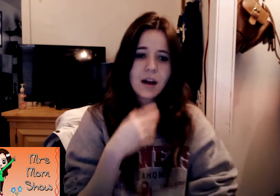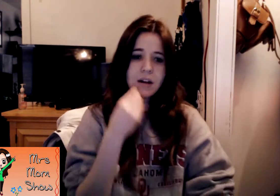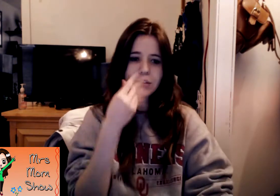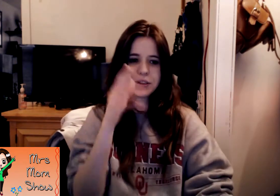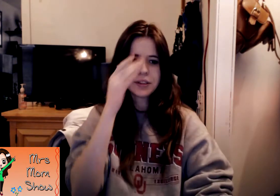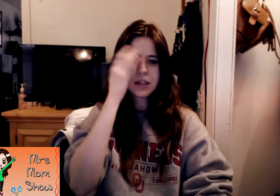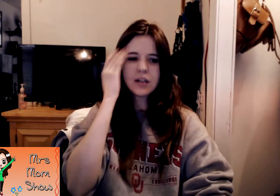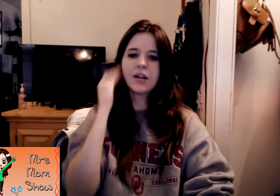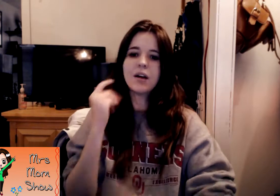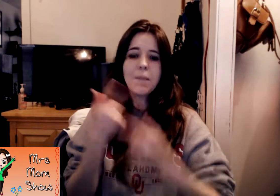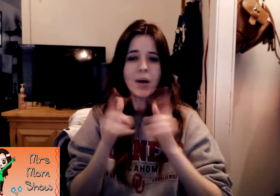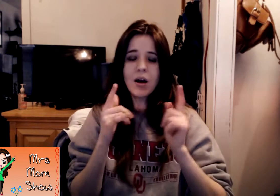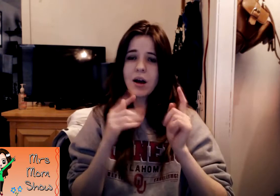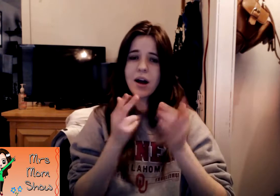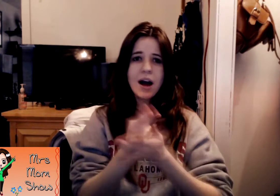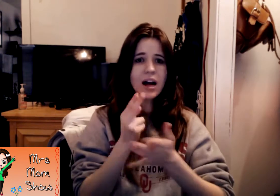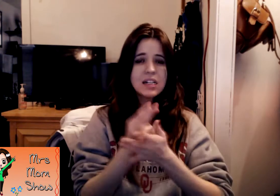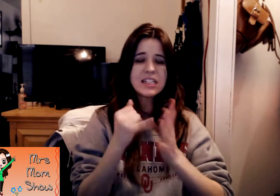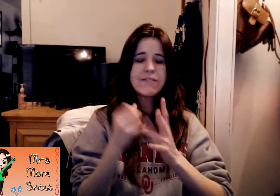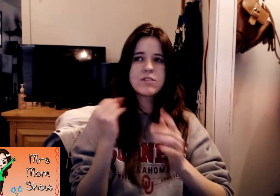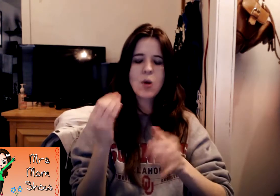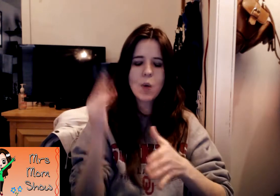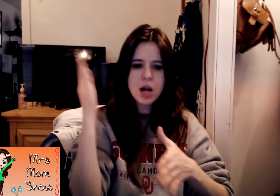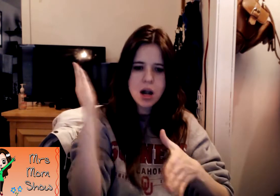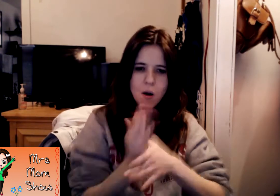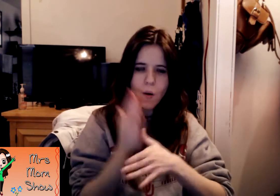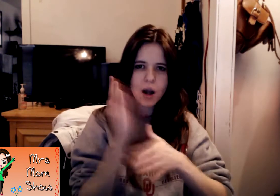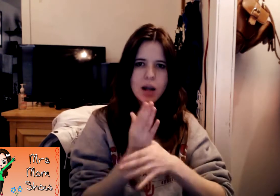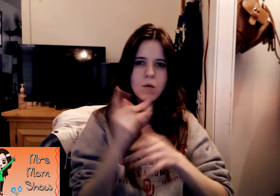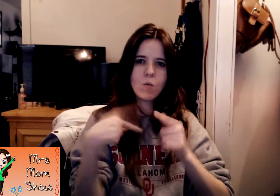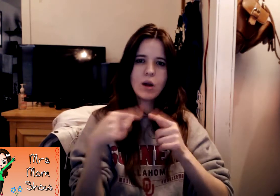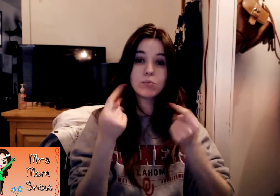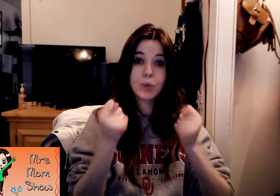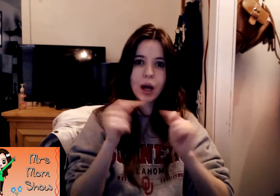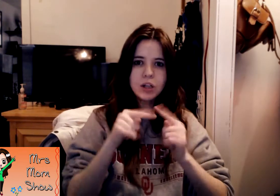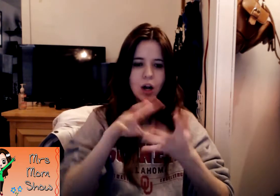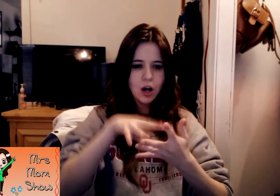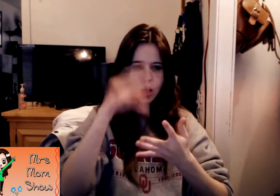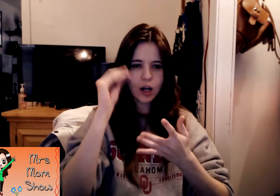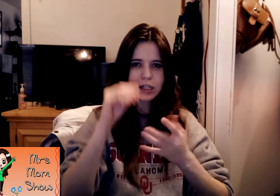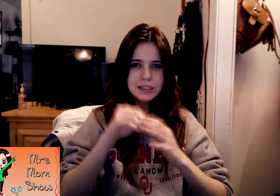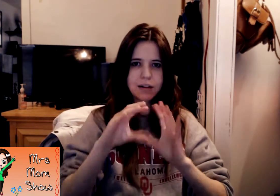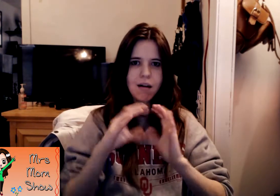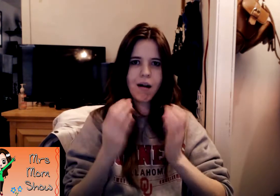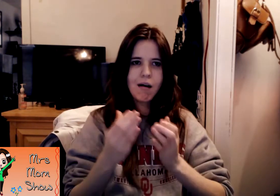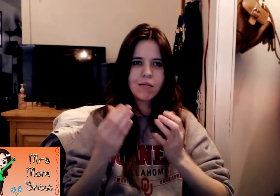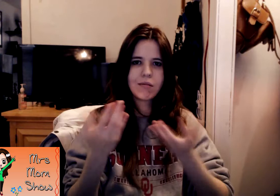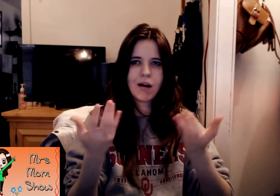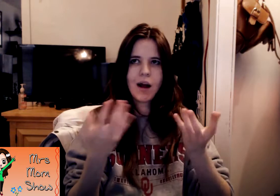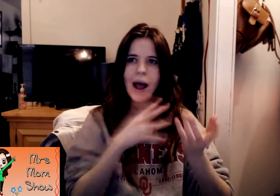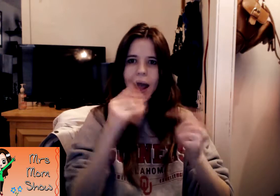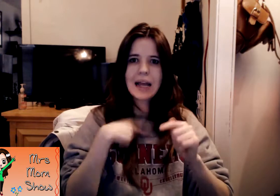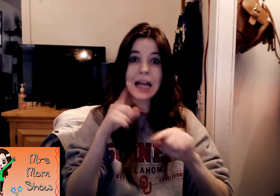I didn't care, but honestly, it was so annoying when I was trying to learn something in the classroom and I couldn't